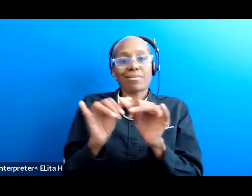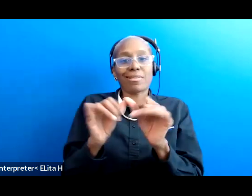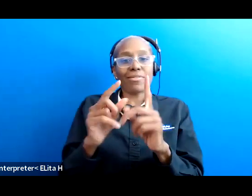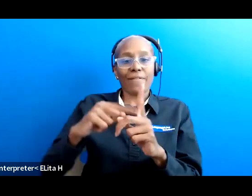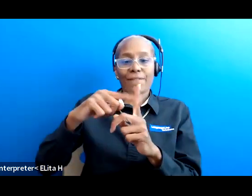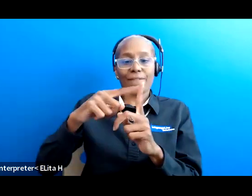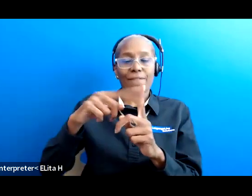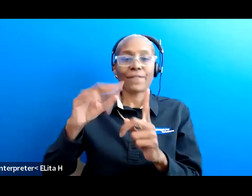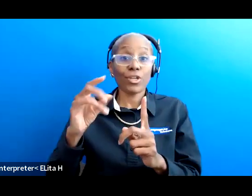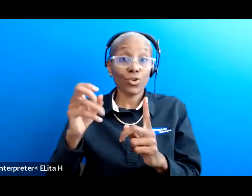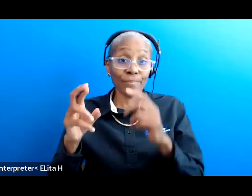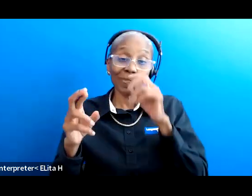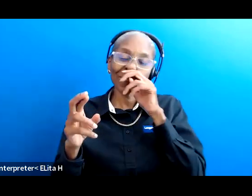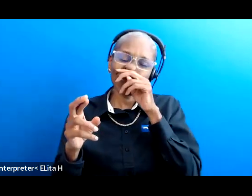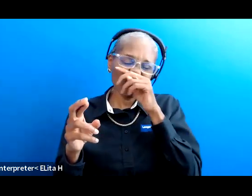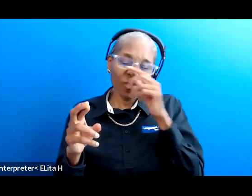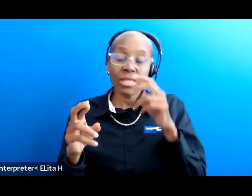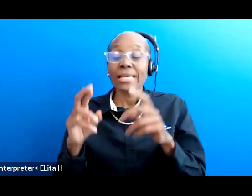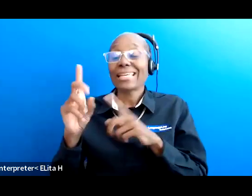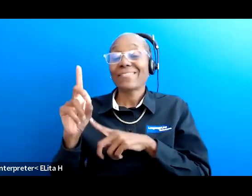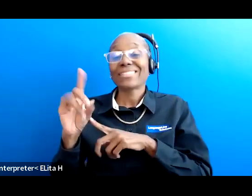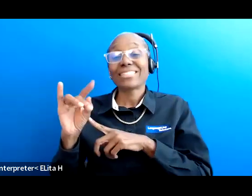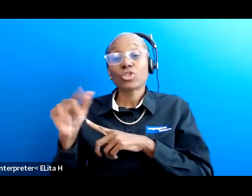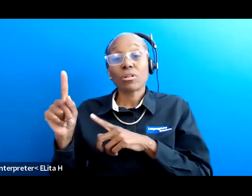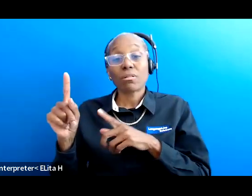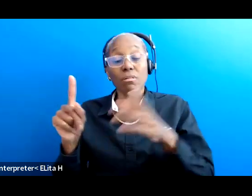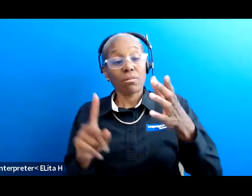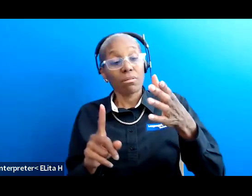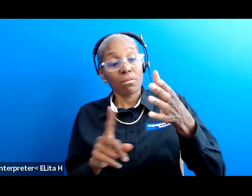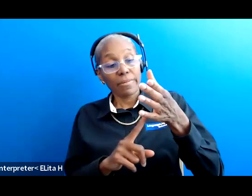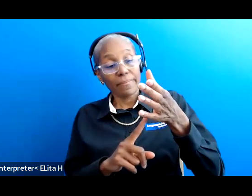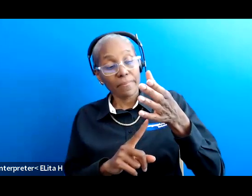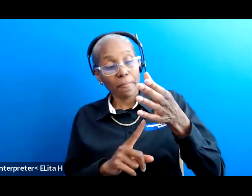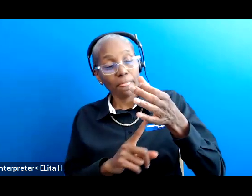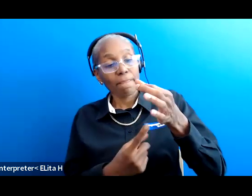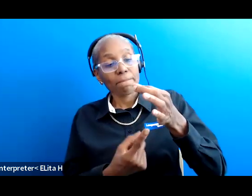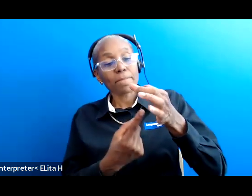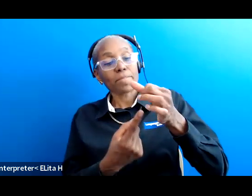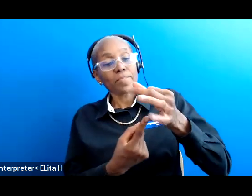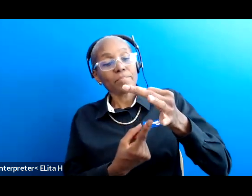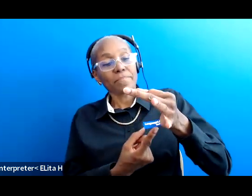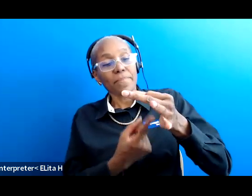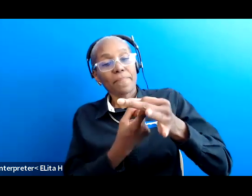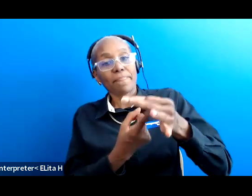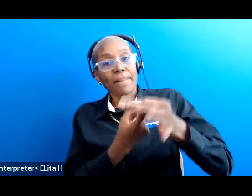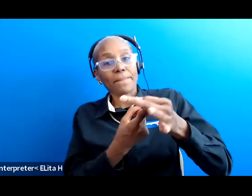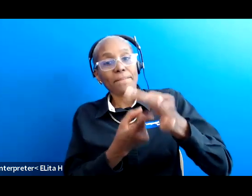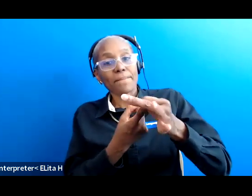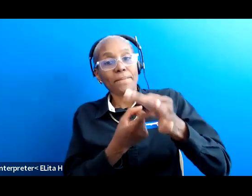But if you're doing the digital stim, that's also not surprising with an incomplete injury. Things changed.